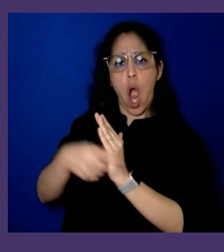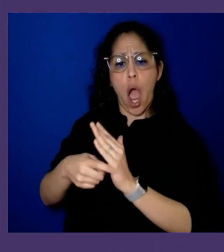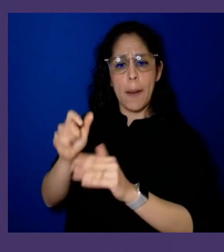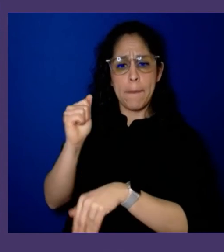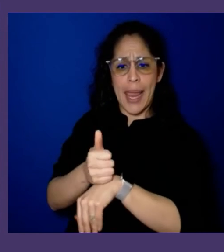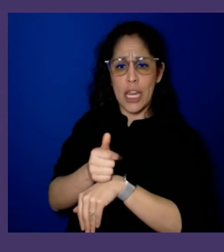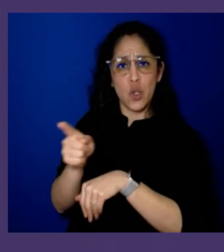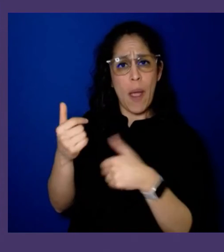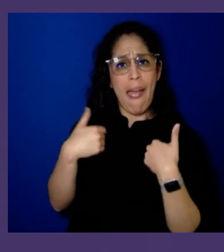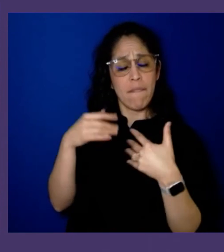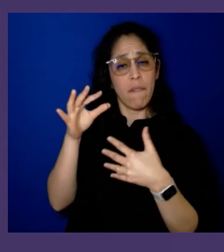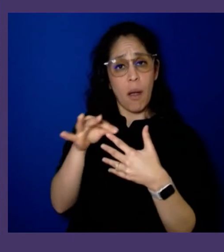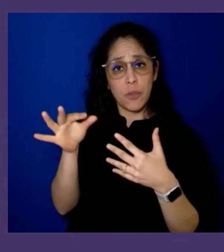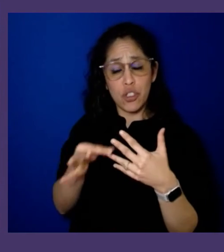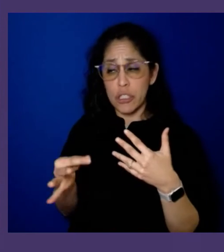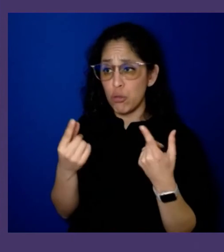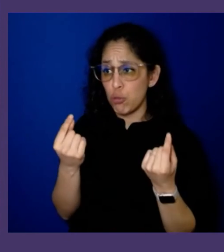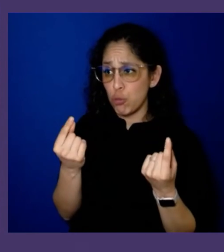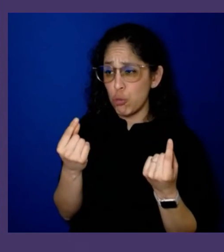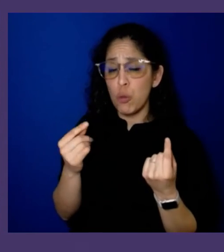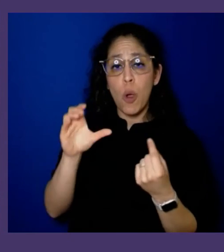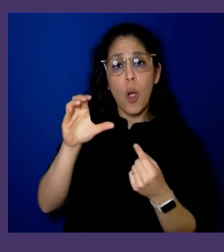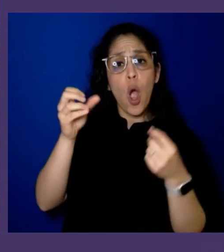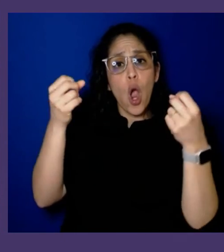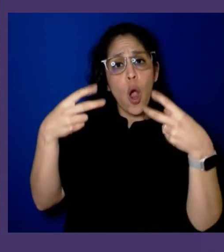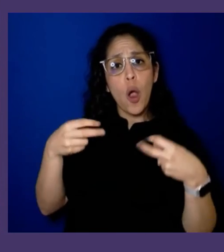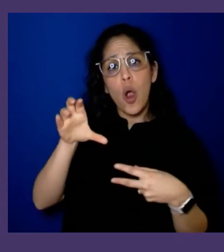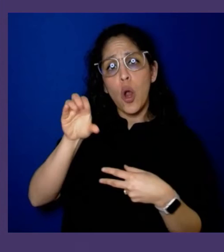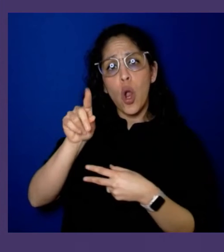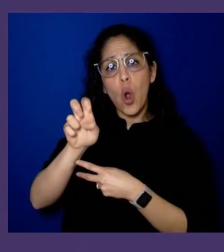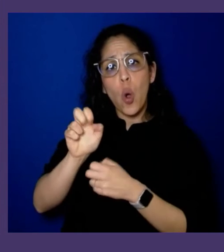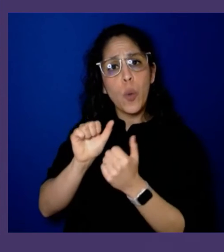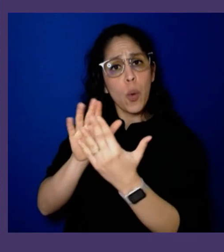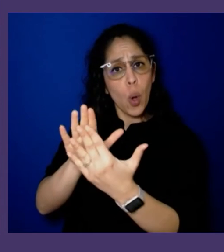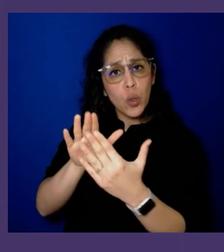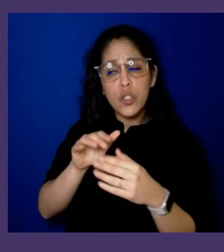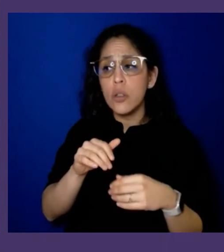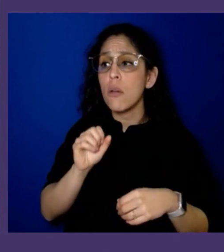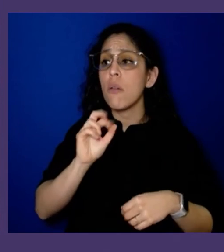do like a coding approach or like a user interface approach.